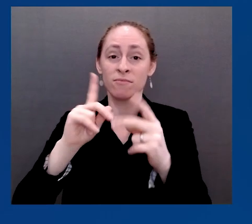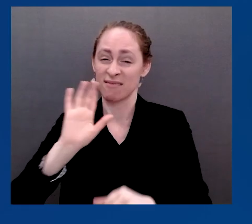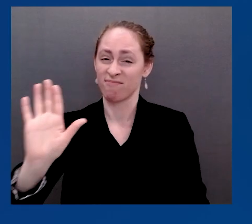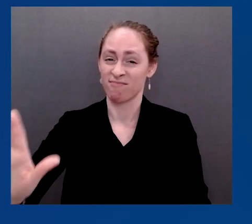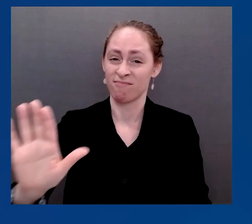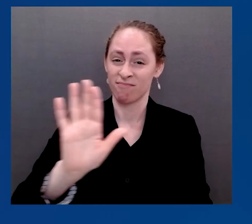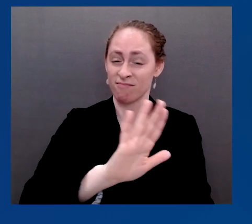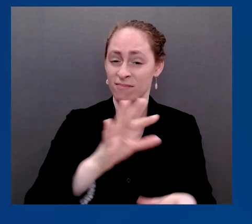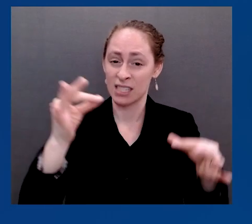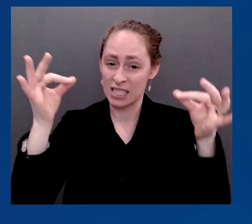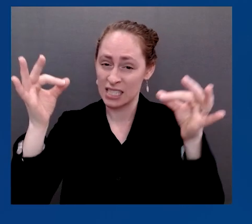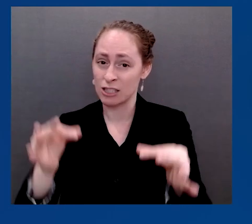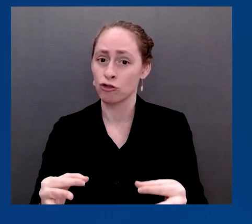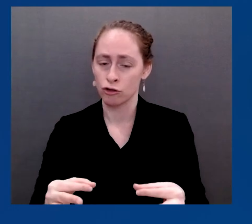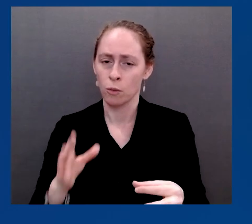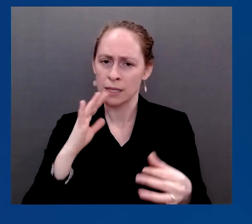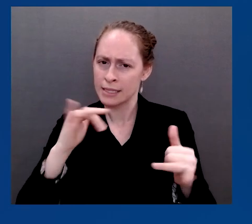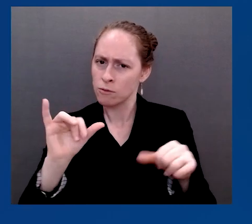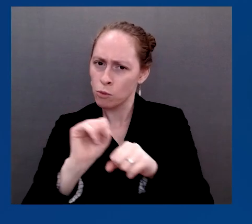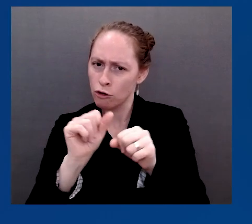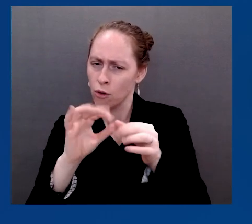Moderator: Let's go to Sabrina Siddiqui at the Wall Street Journal.